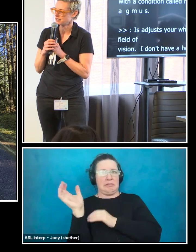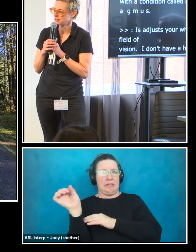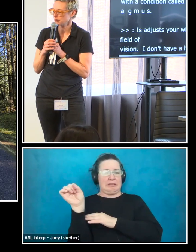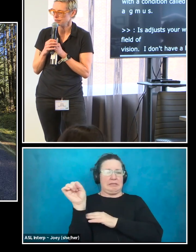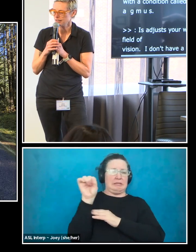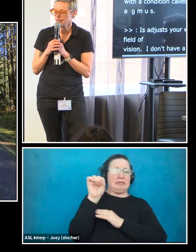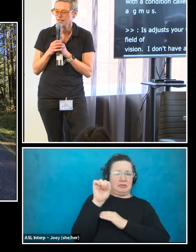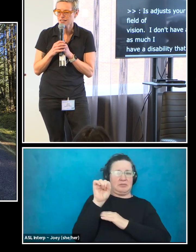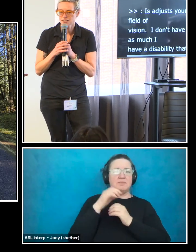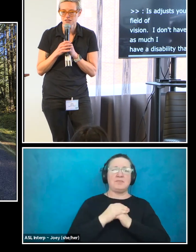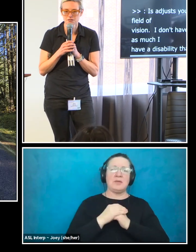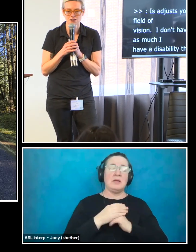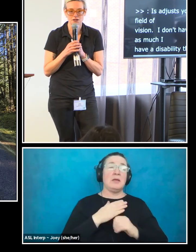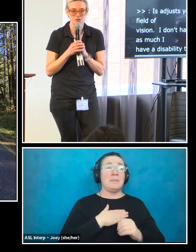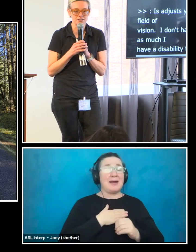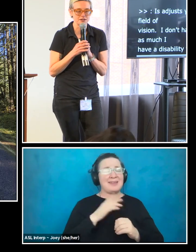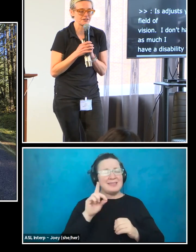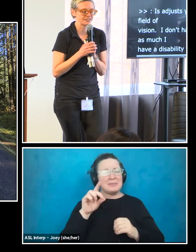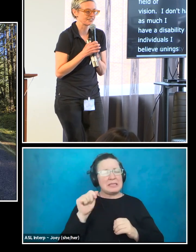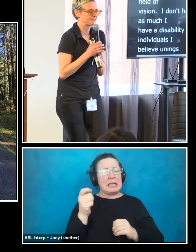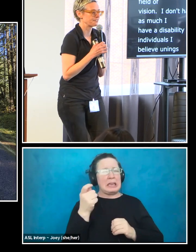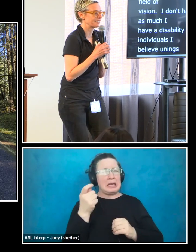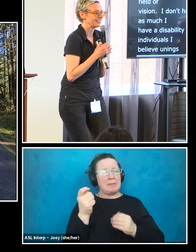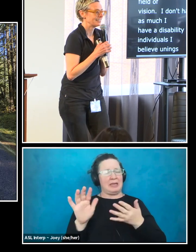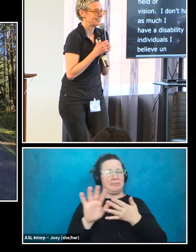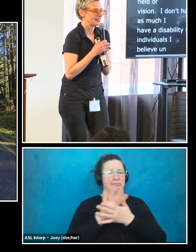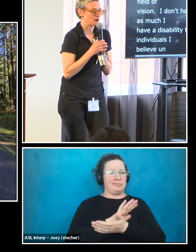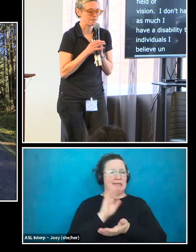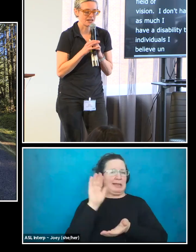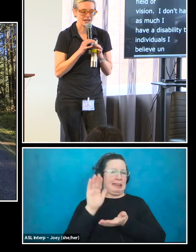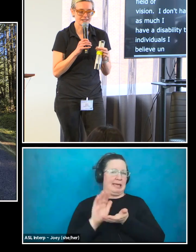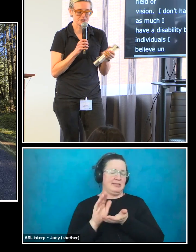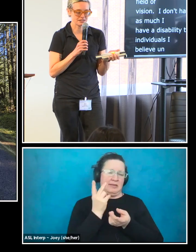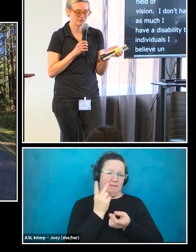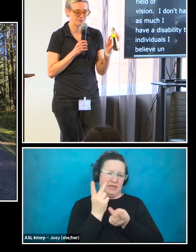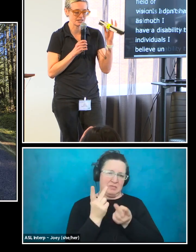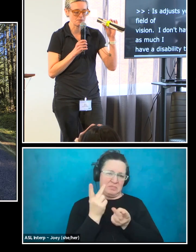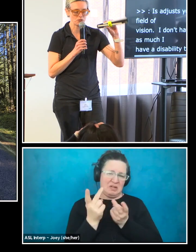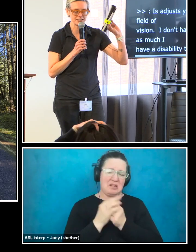visible. Uh, unless you know, you know, what to look for. Um, and so sometimes, and I'm holding